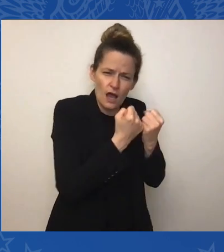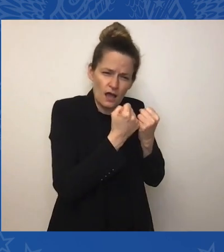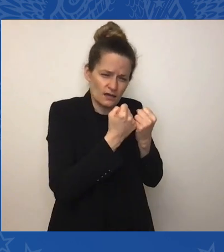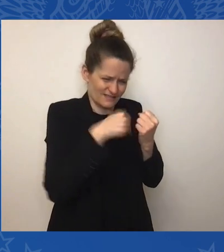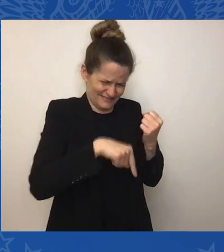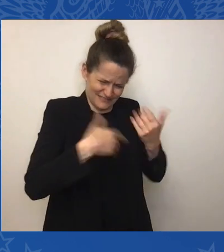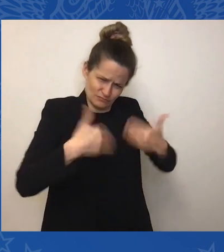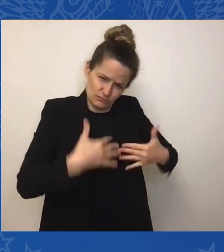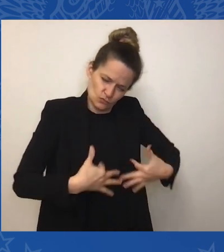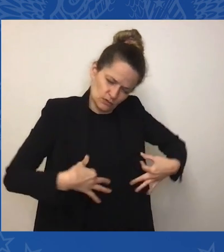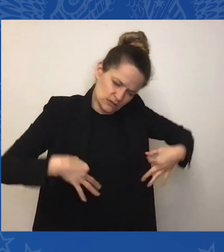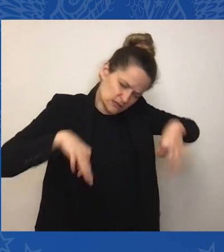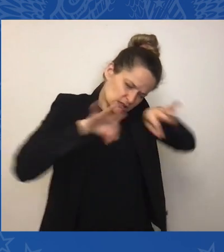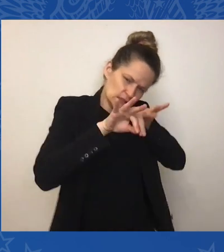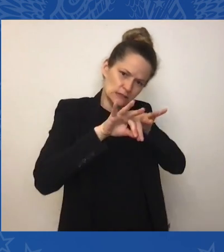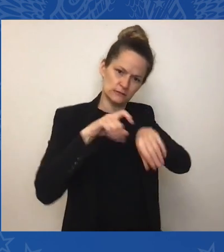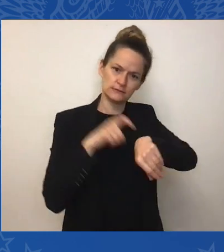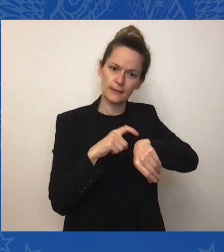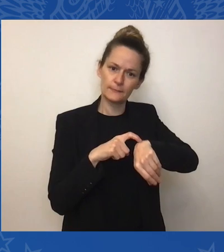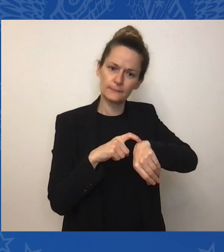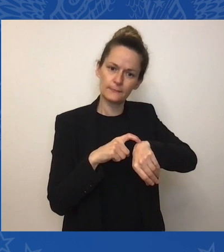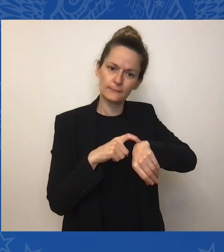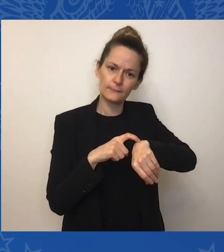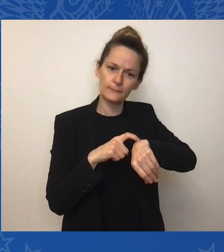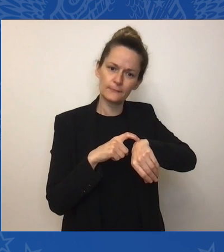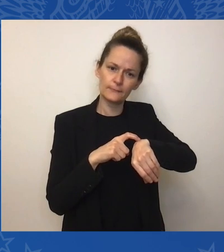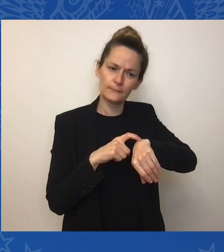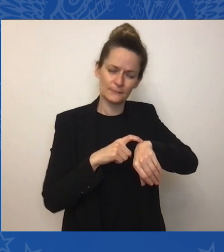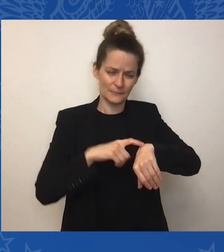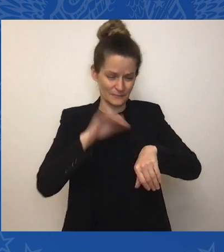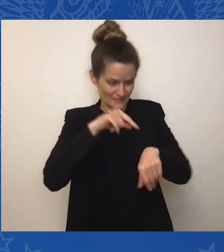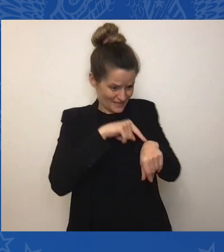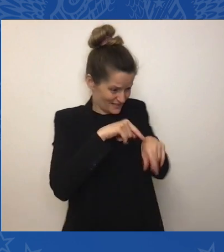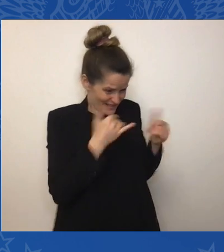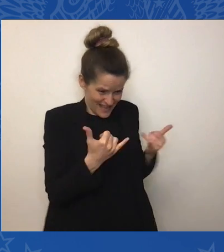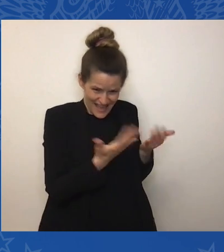that we have to act. Like the Americans in the 1850s and '60s --